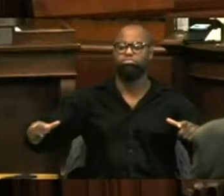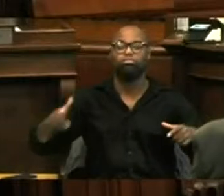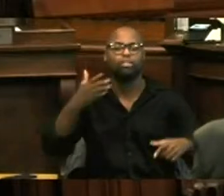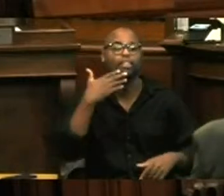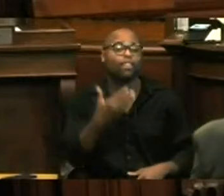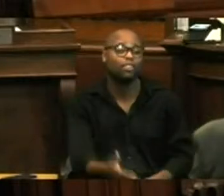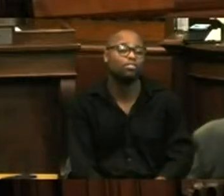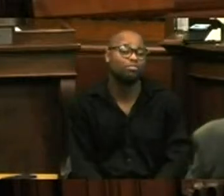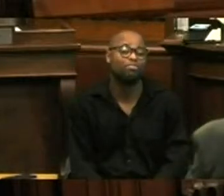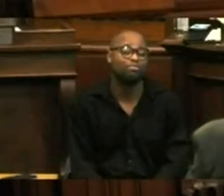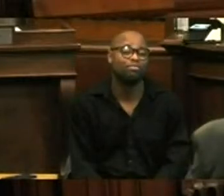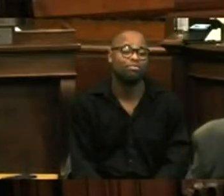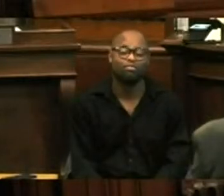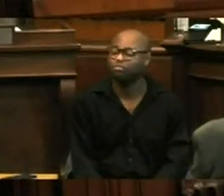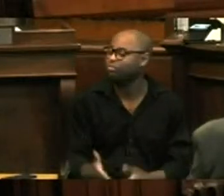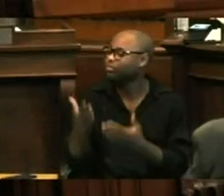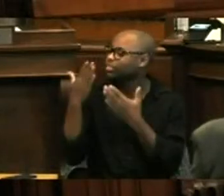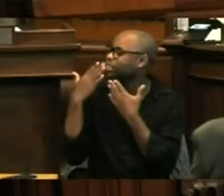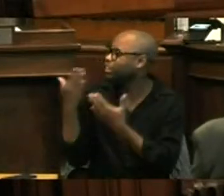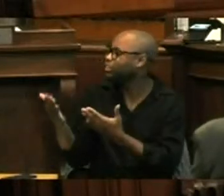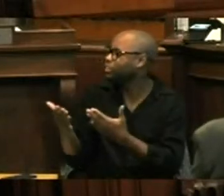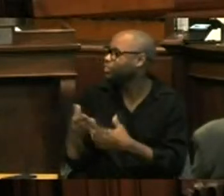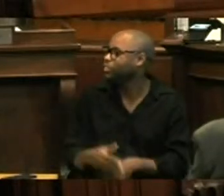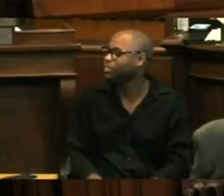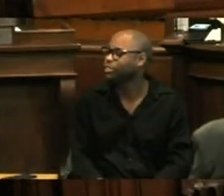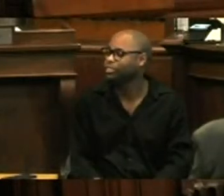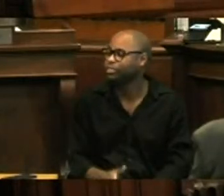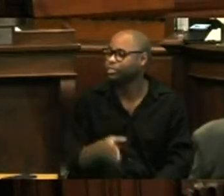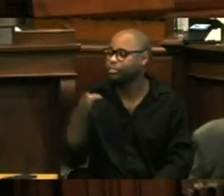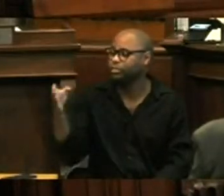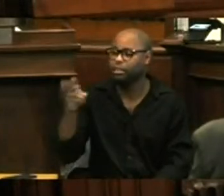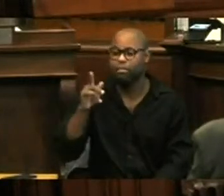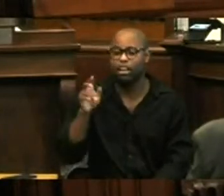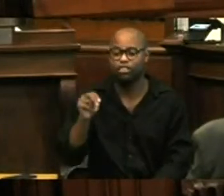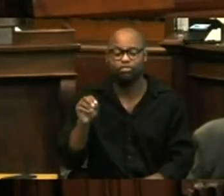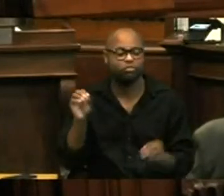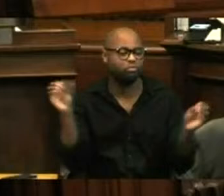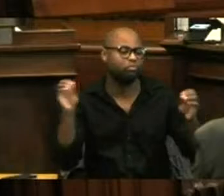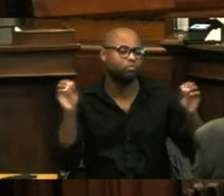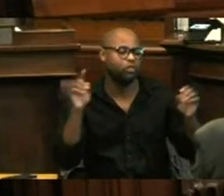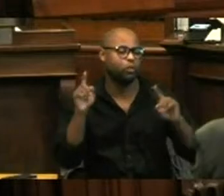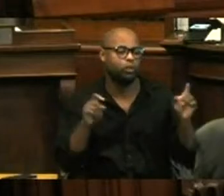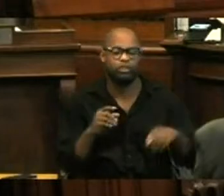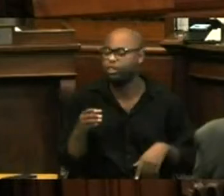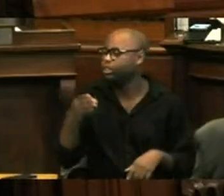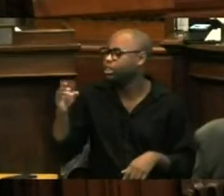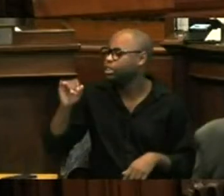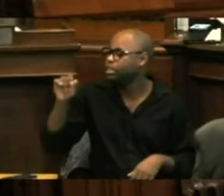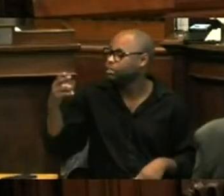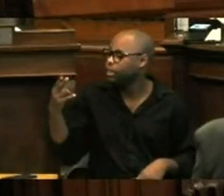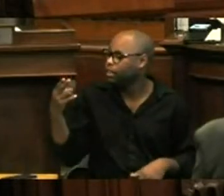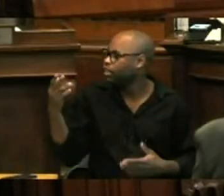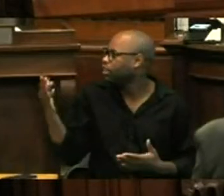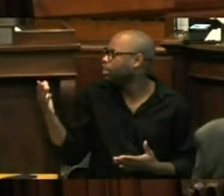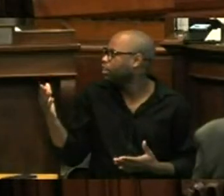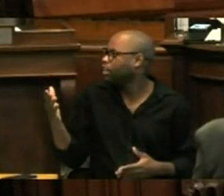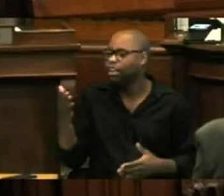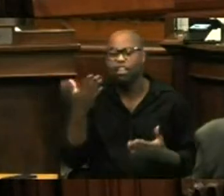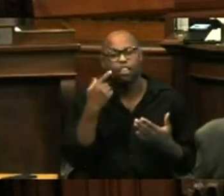volume of water is. Thank you, thank you, Councilmember Monroe,